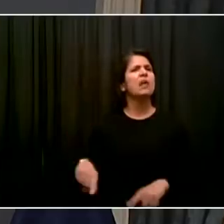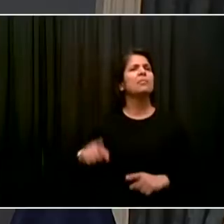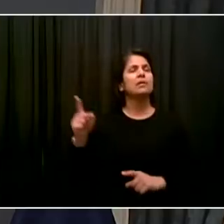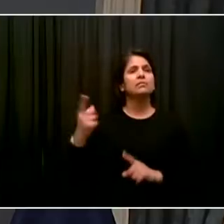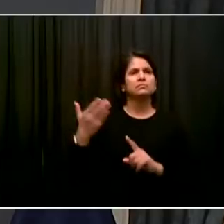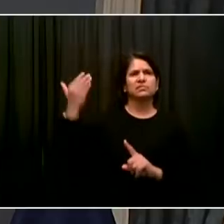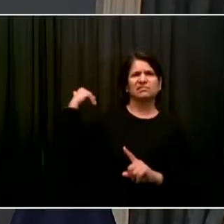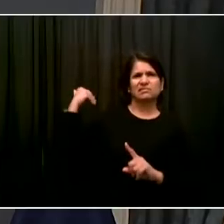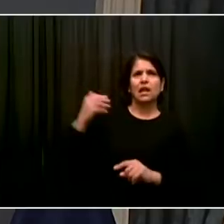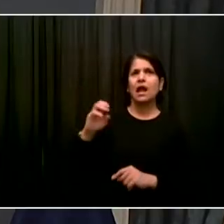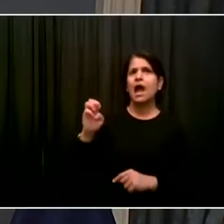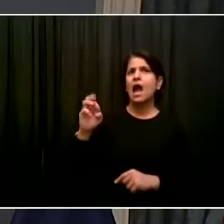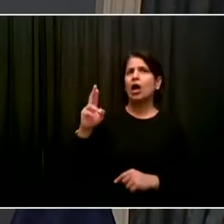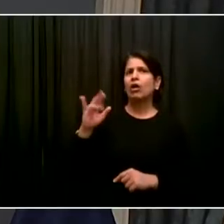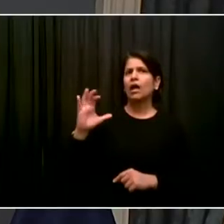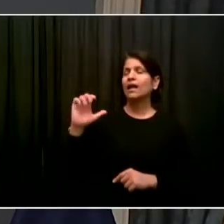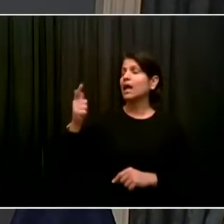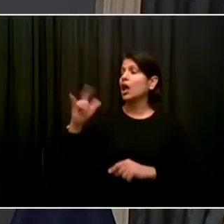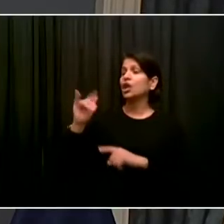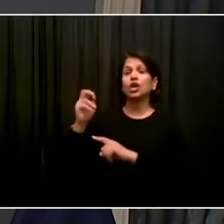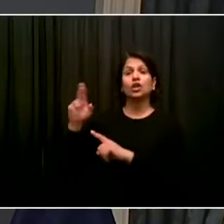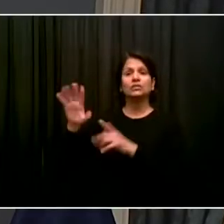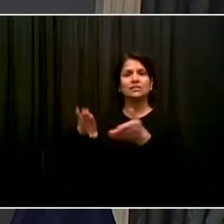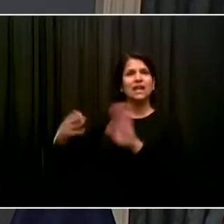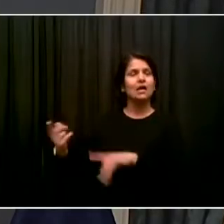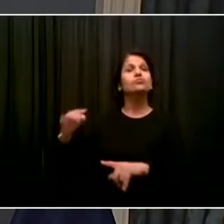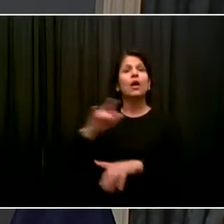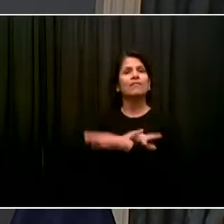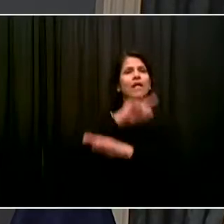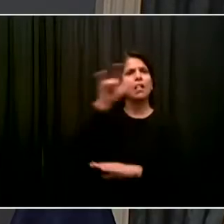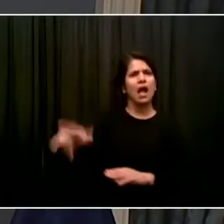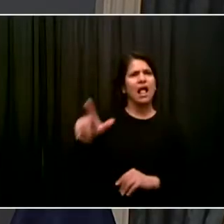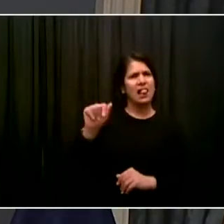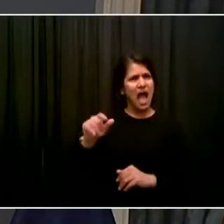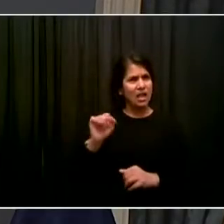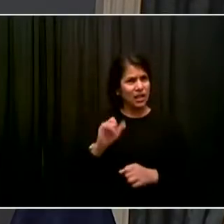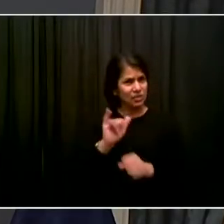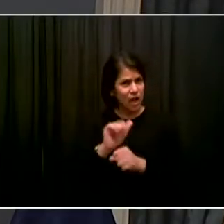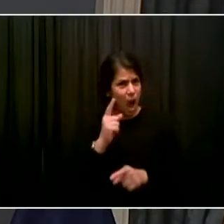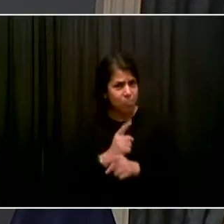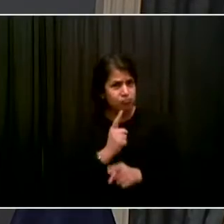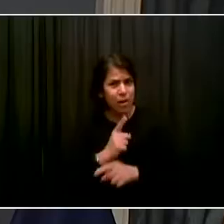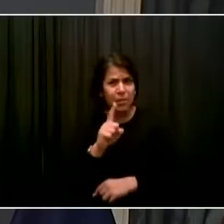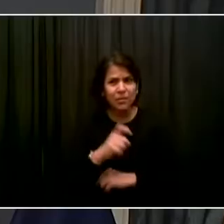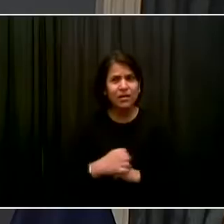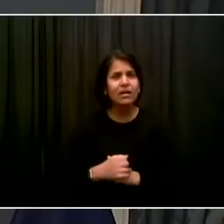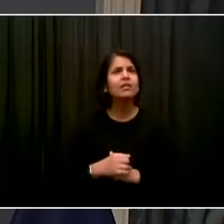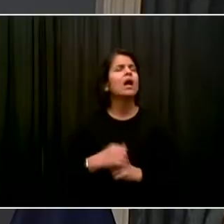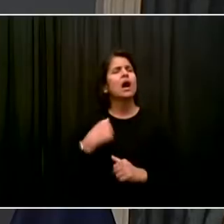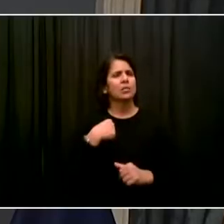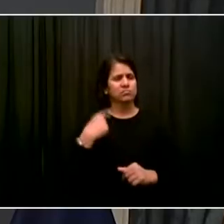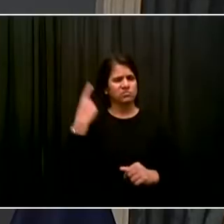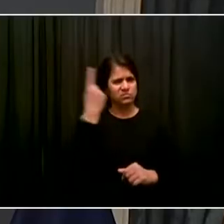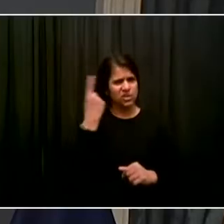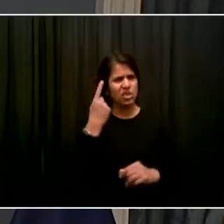AFTER ERIC CONNOR'S DEATH. WAS